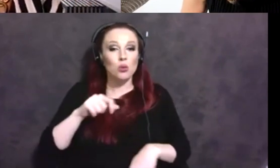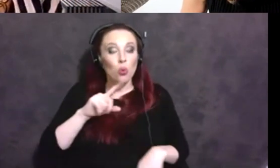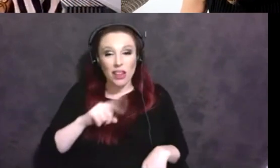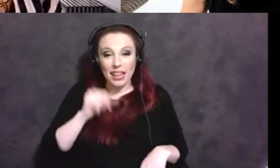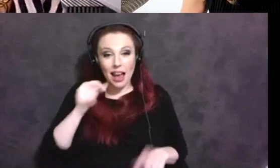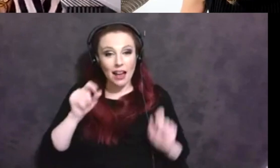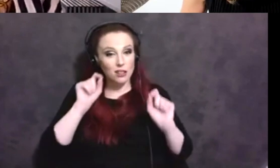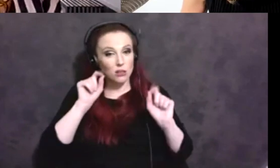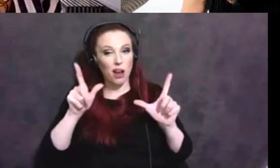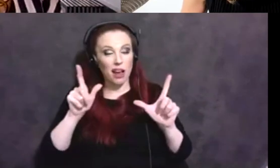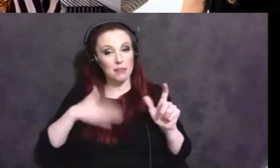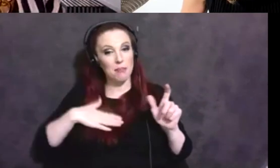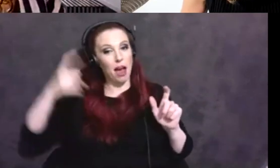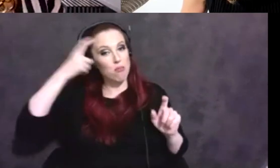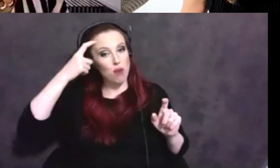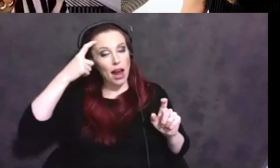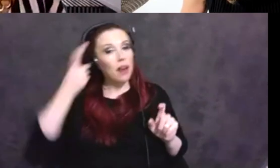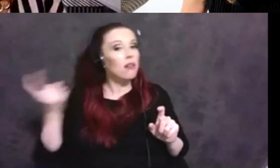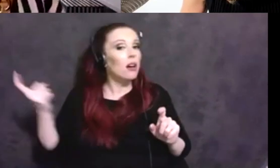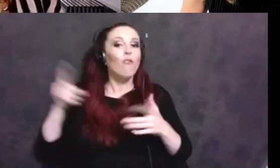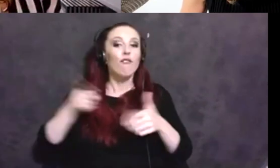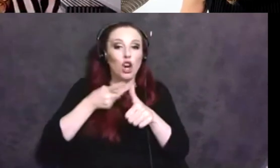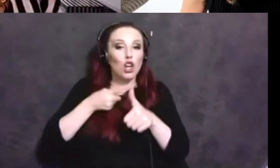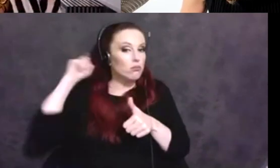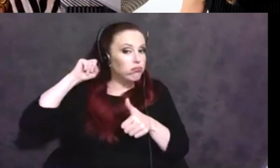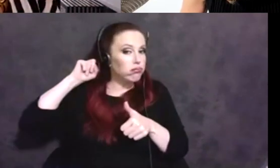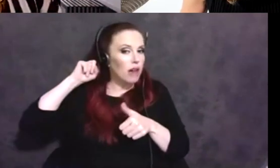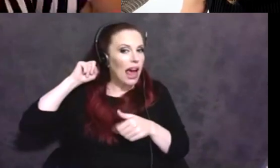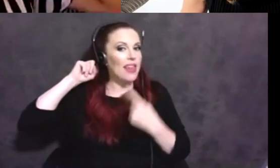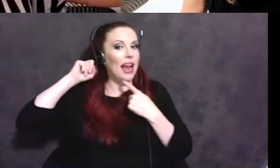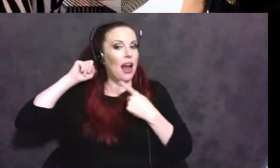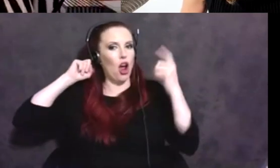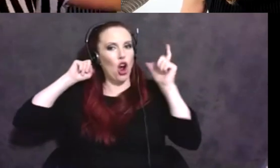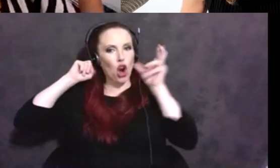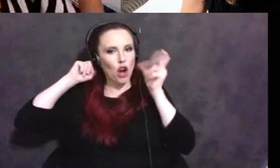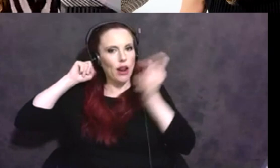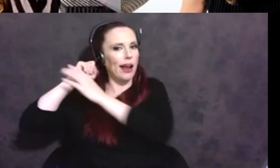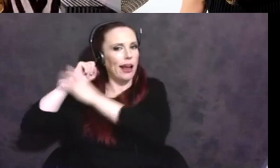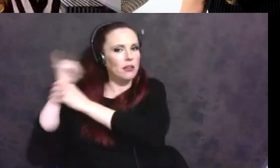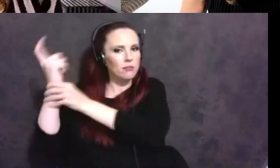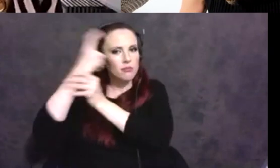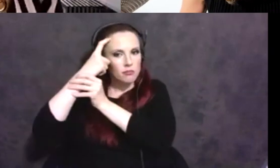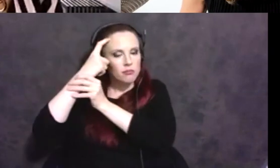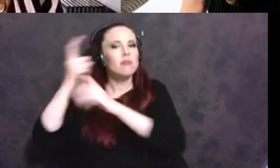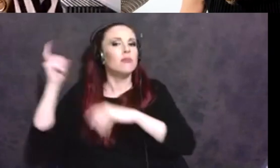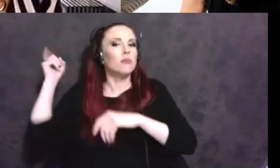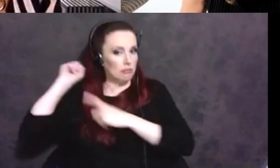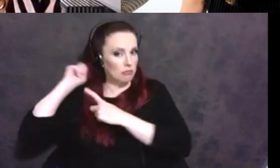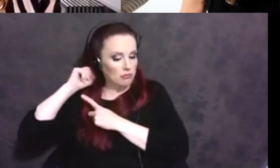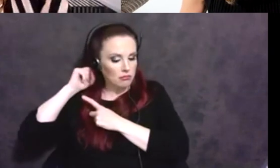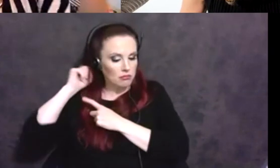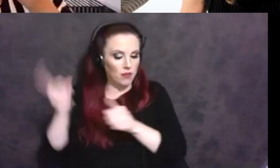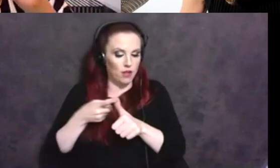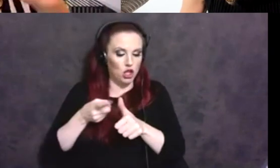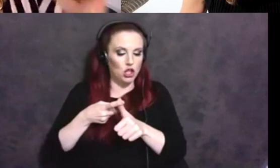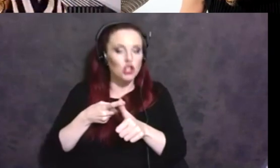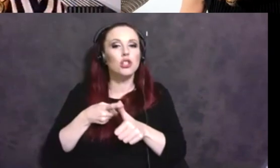virus". It hadn't hit Canada or the U.S. at that stage. It wasn't surprising that in my